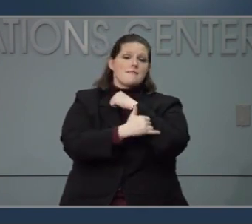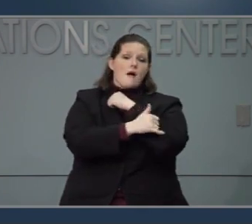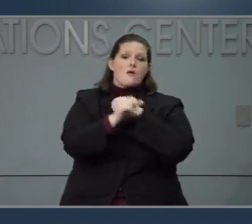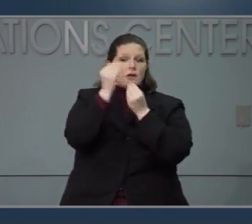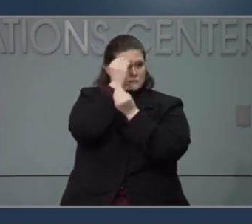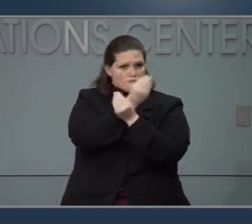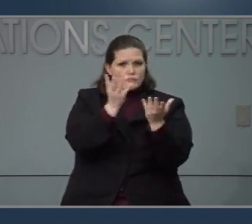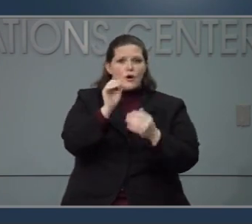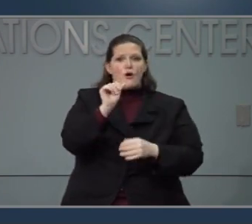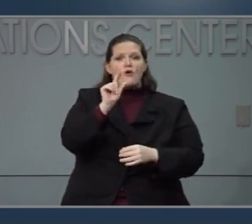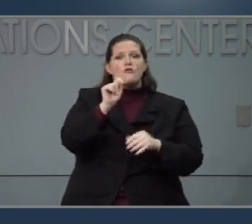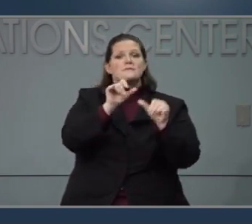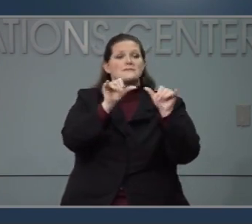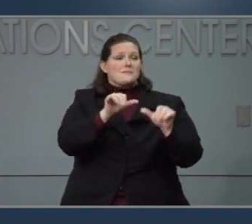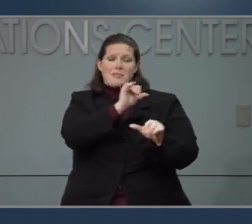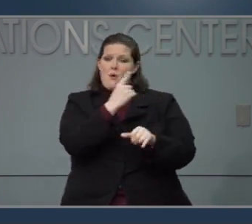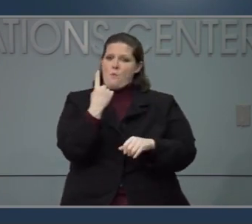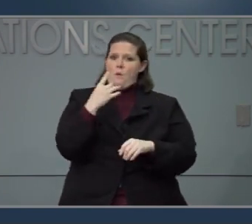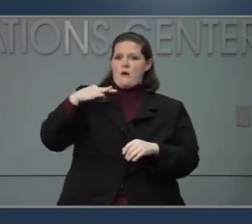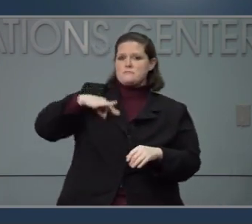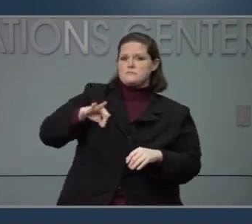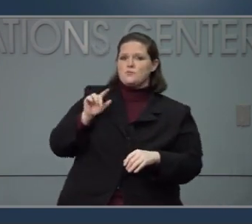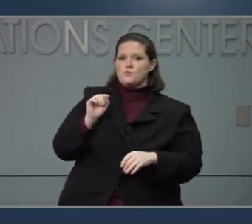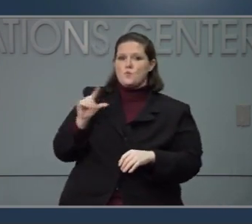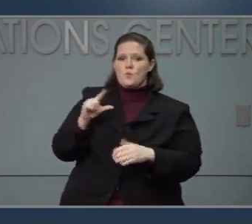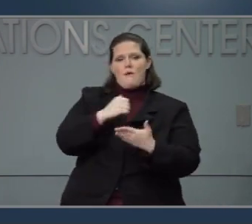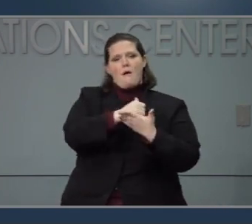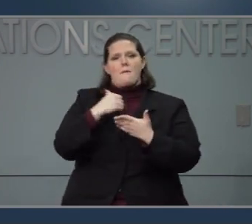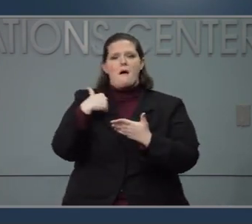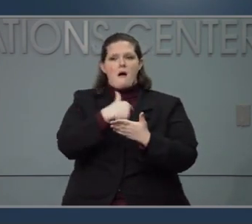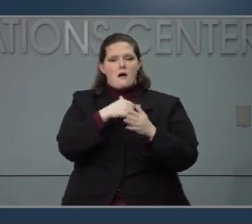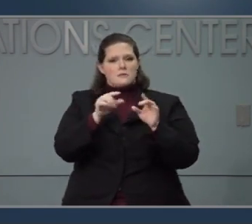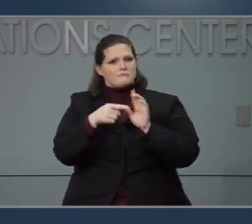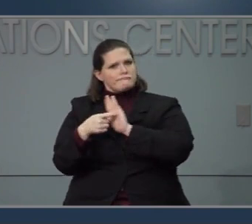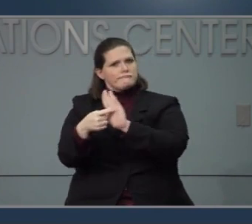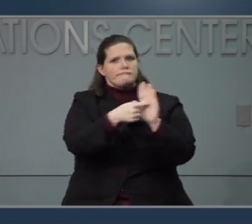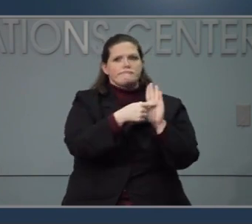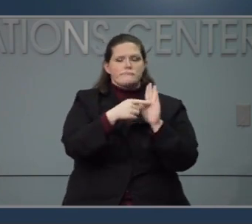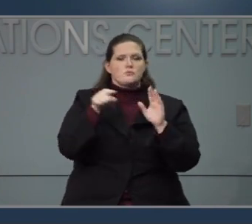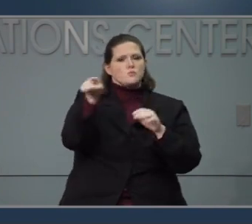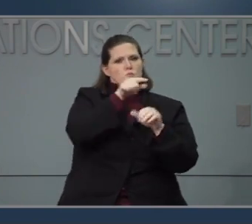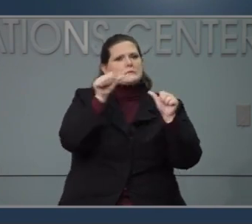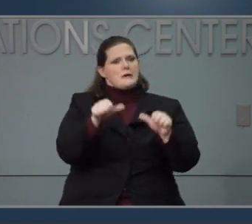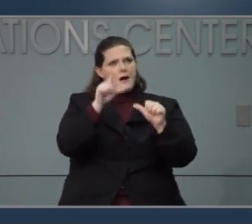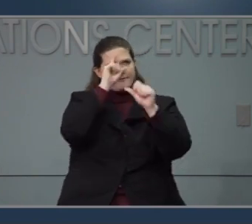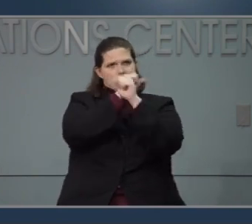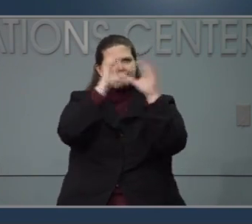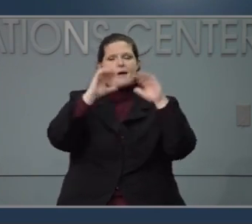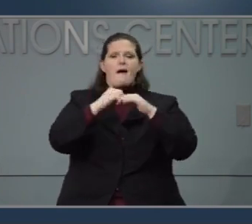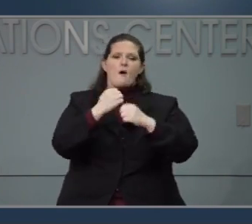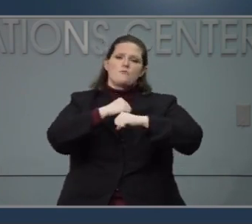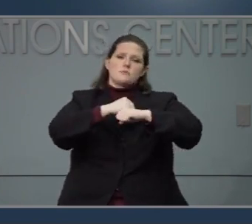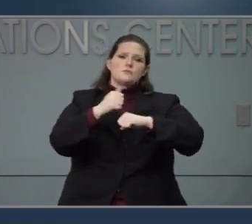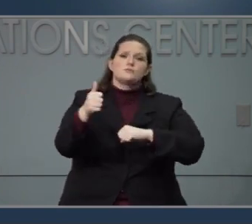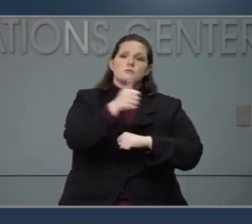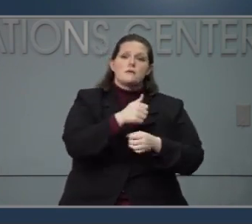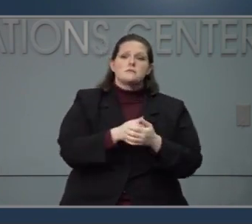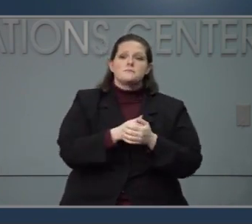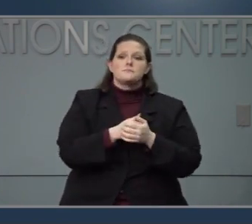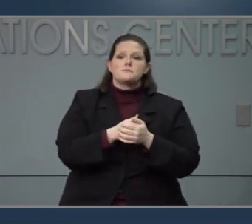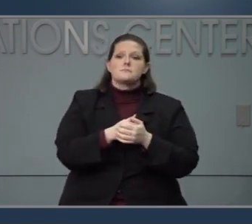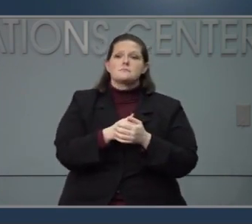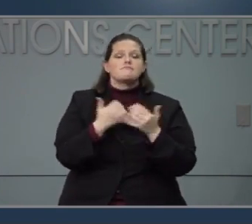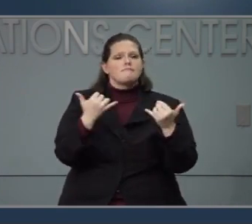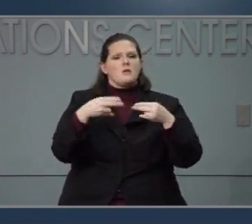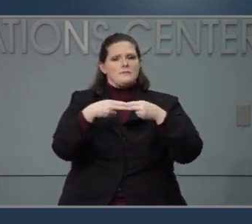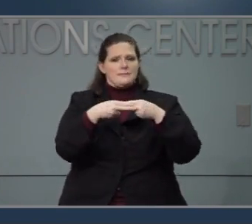THE COVID-19 COUNTY ALERT SYSTEM THAT WE ARE INTRODUCING TODAY IS ONE TOOL TO HELP US SLOW THE SPREAD OF THE VIRUS RIGHT NOW.